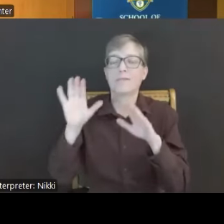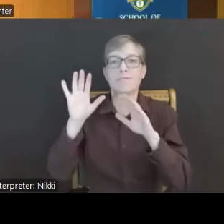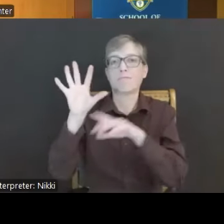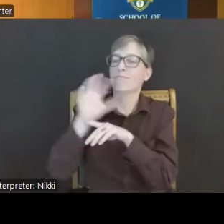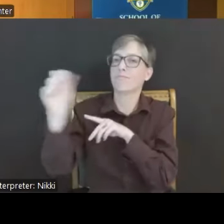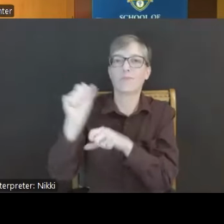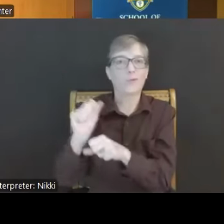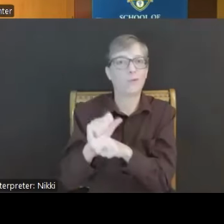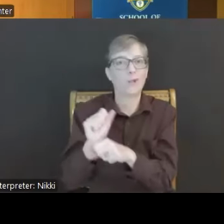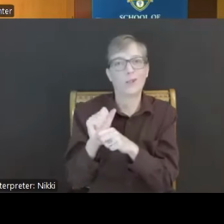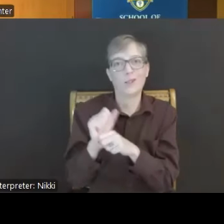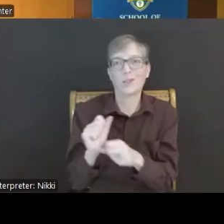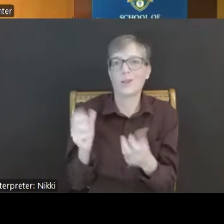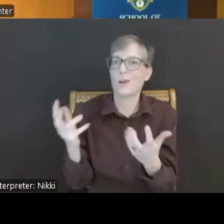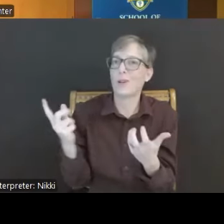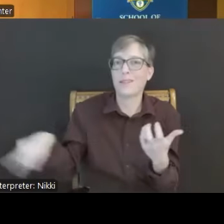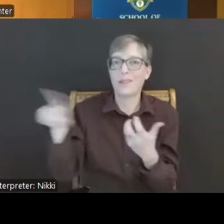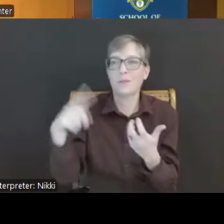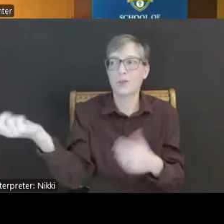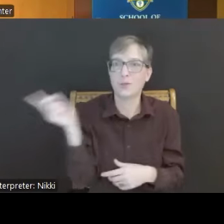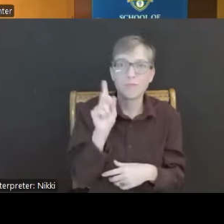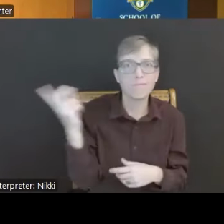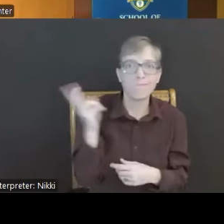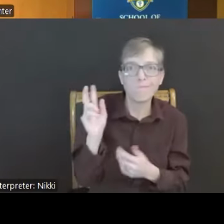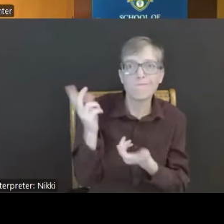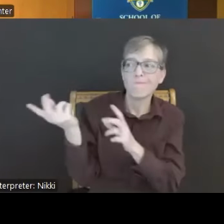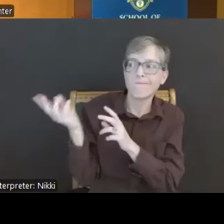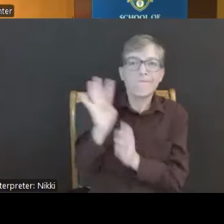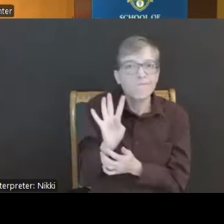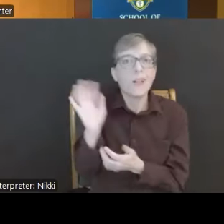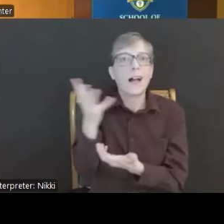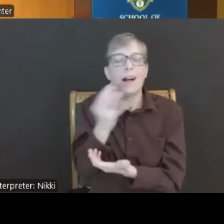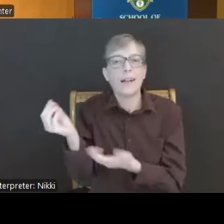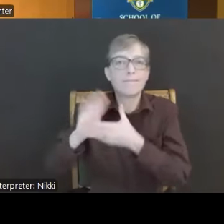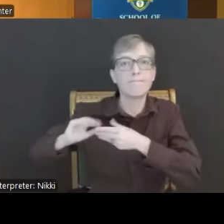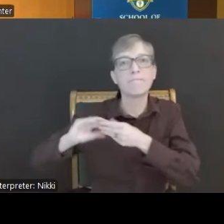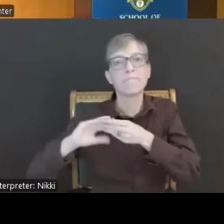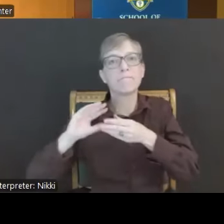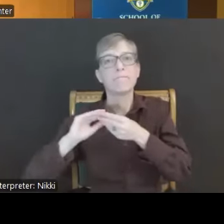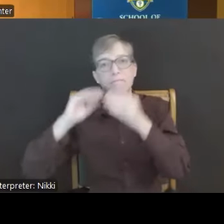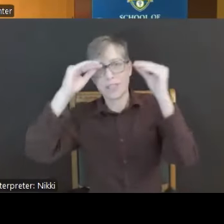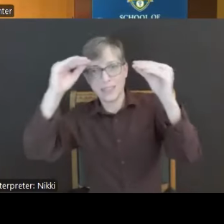share the knowledge share their experiences and teach us teach us about how and why they are so